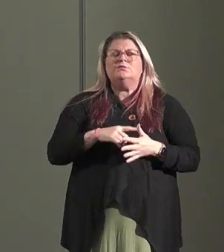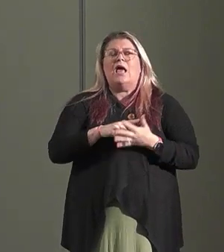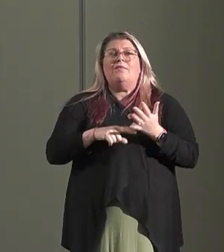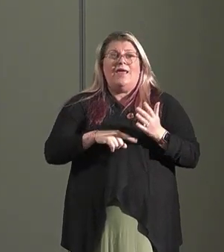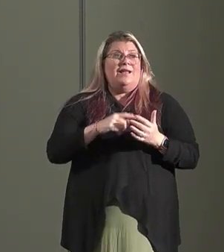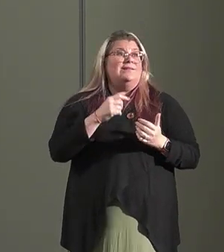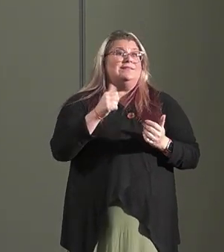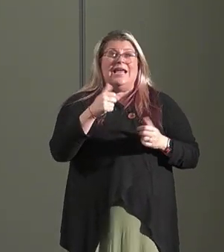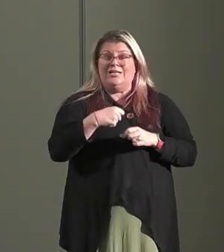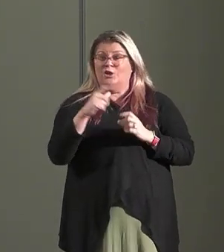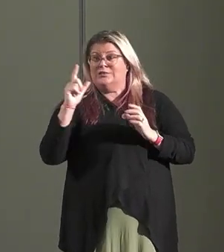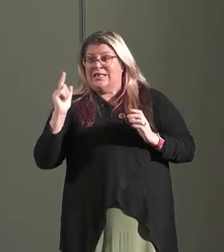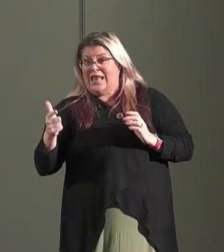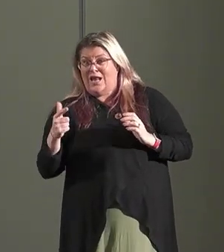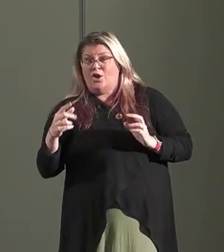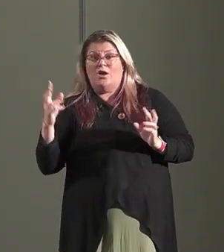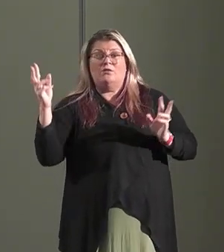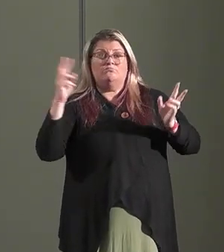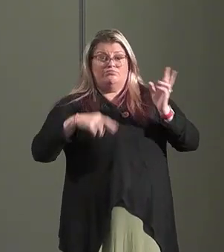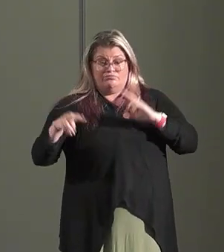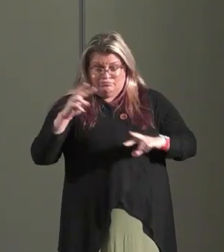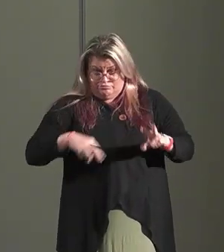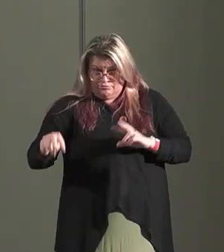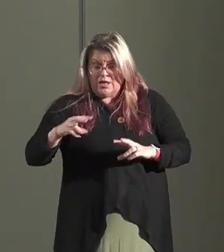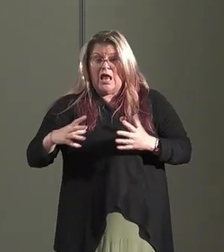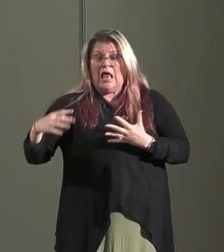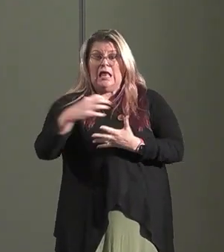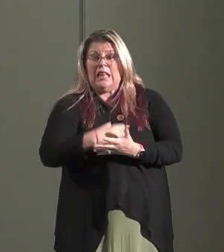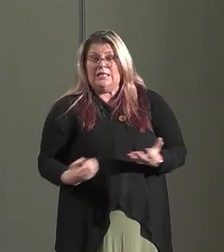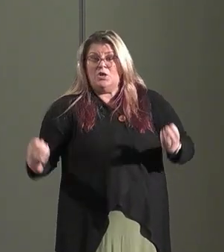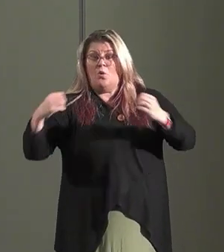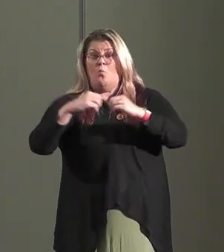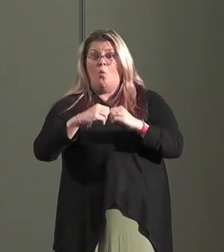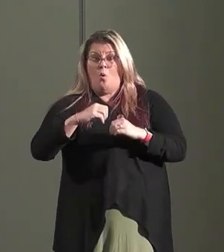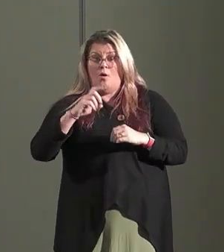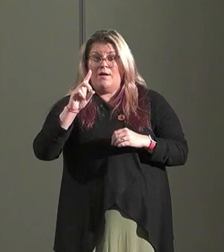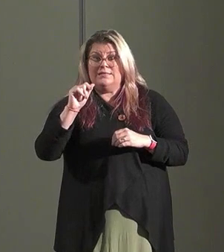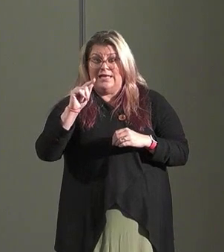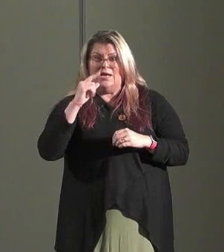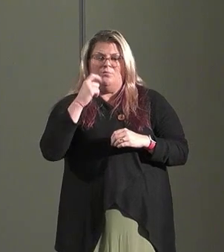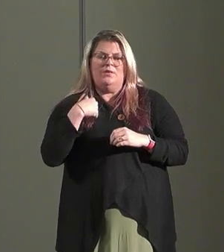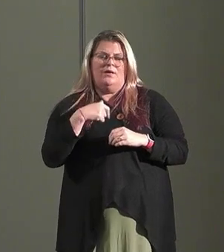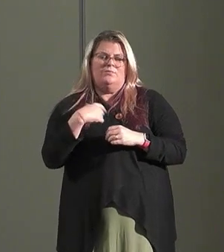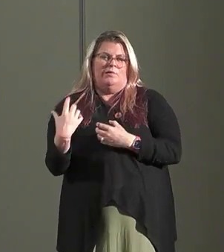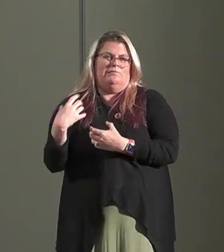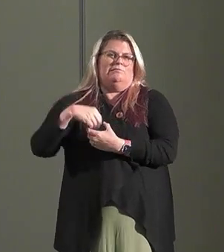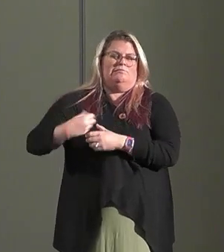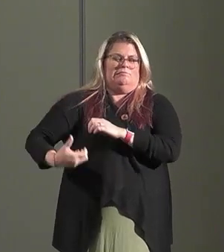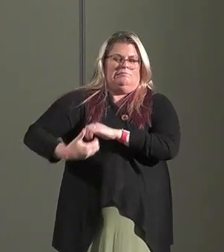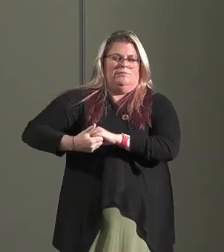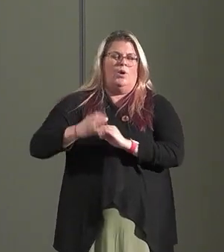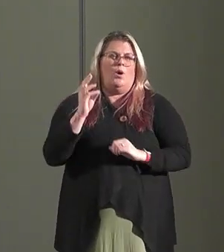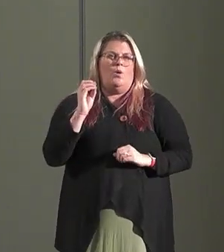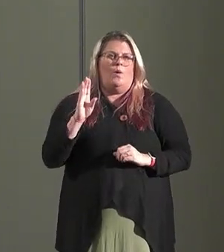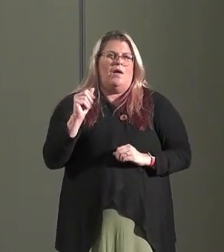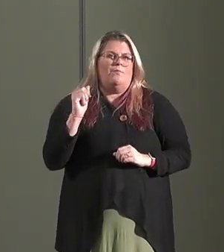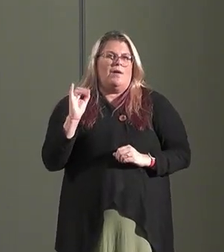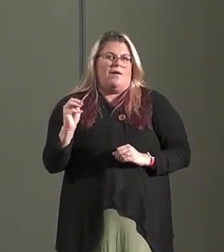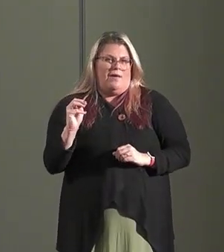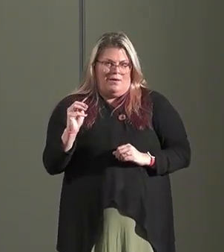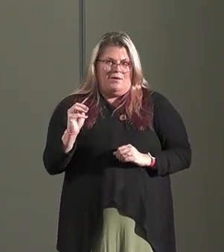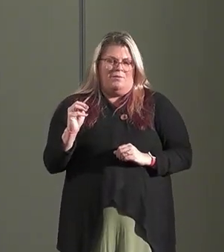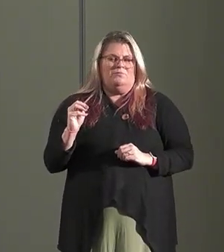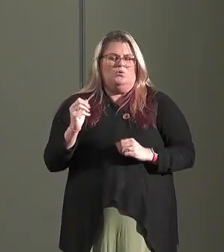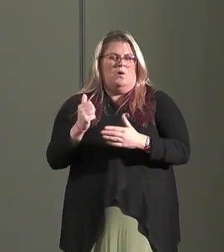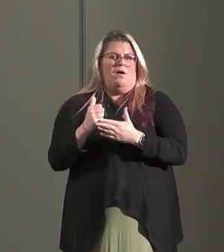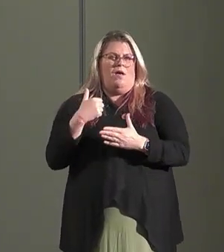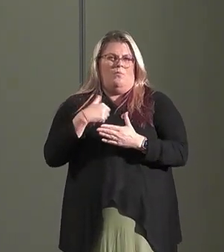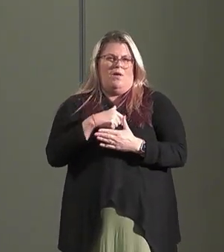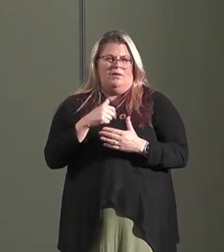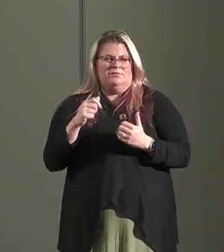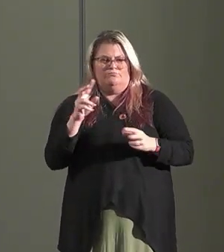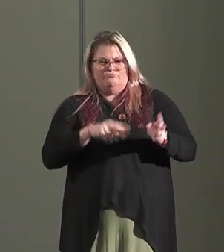collected the same data and more data we had WebAIM and part hers. We look back at the five